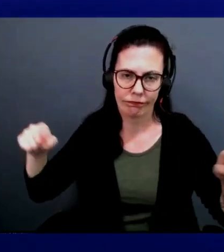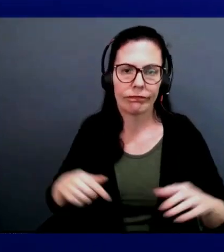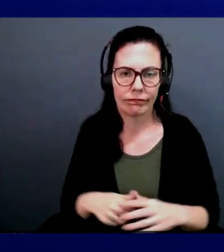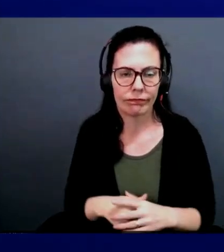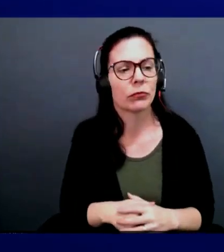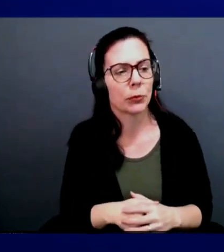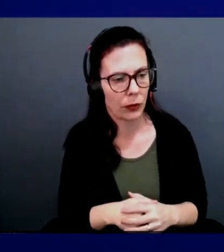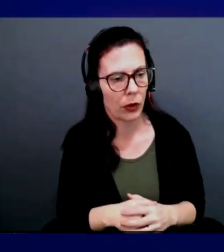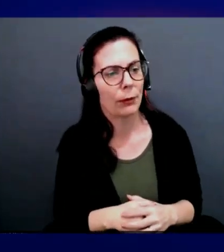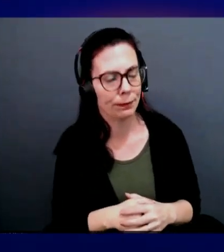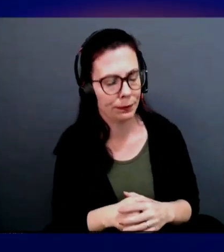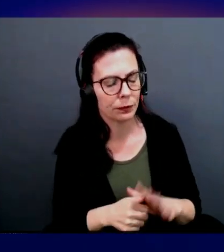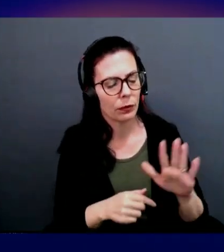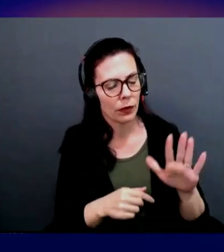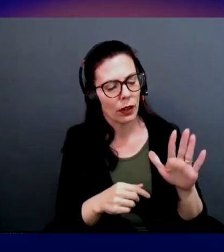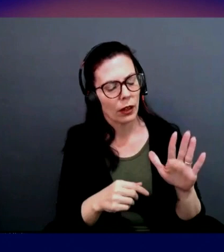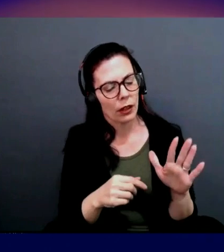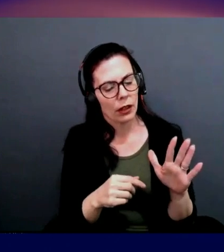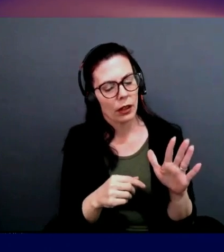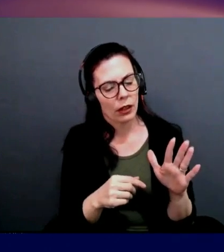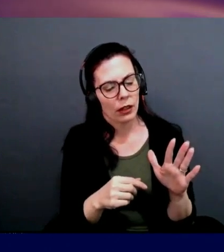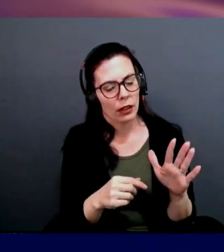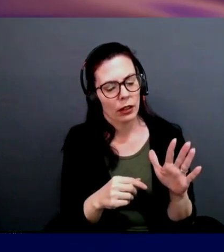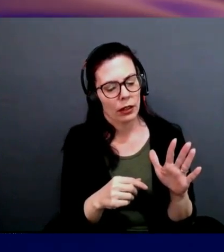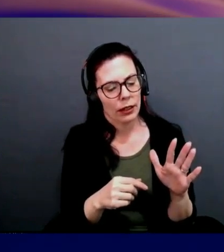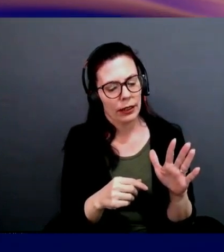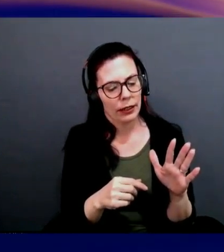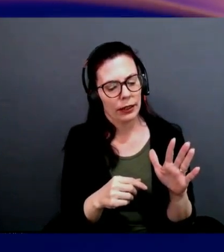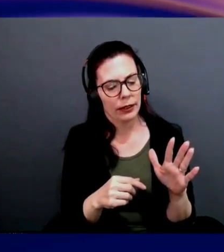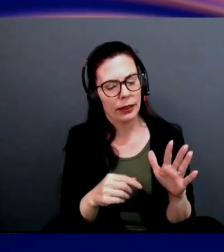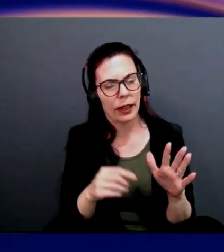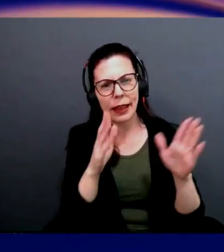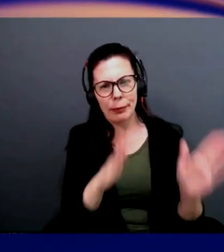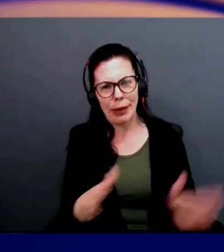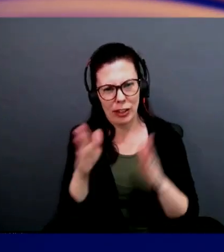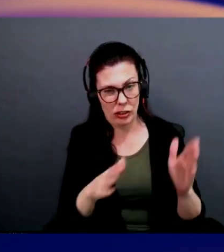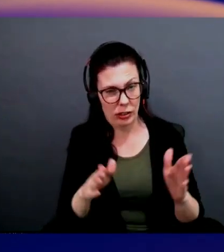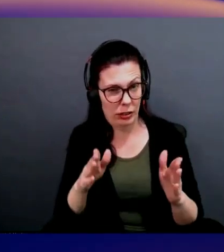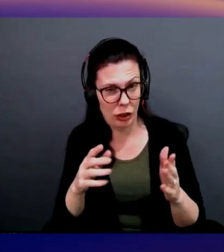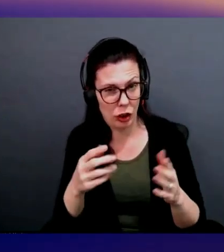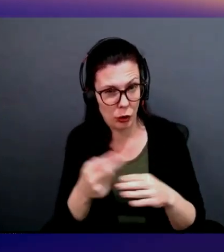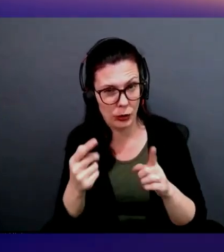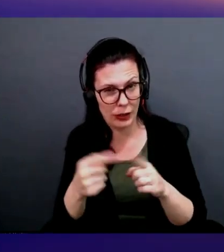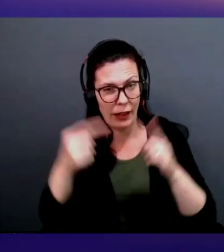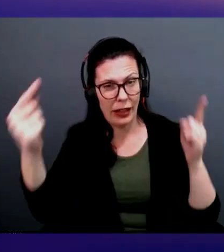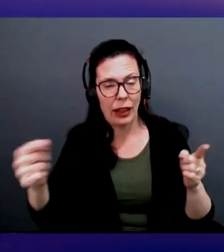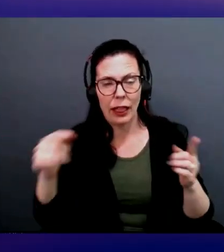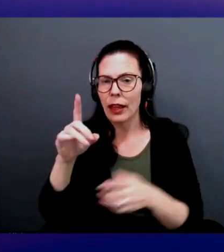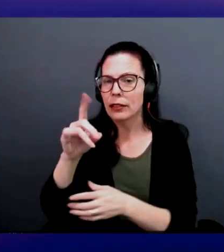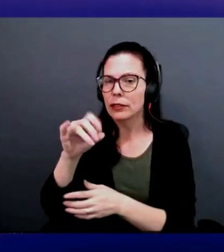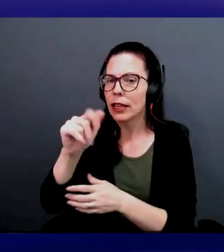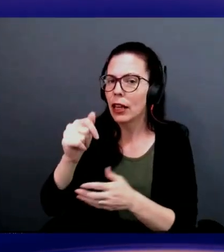Now, do we ever use those patterns the other way around as like a data validation or data check?